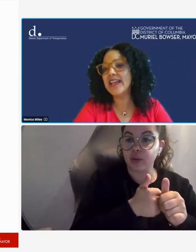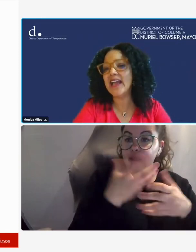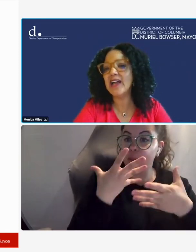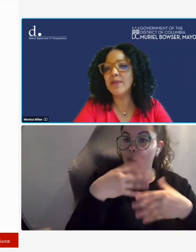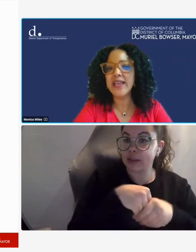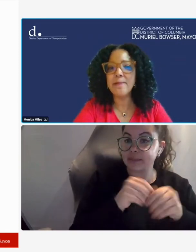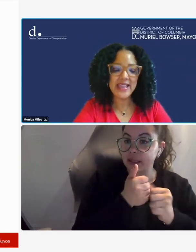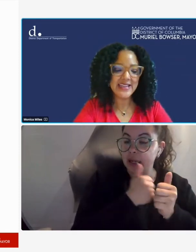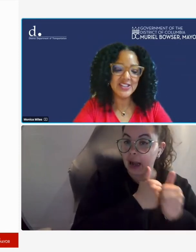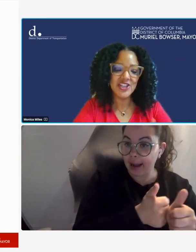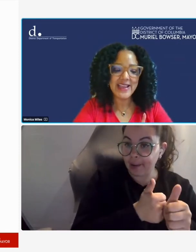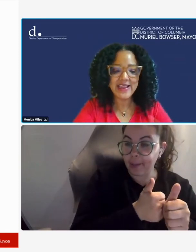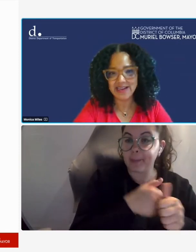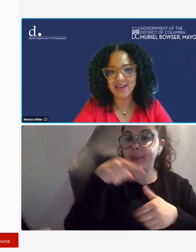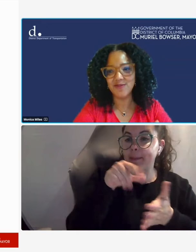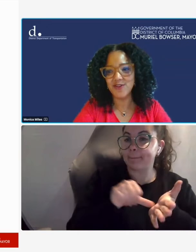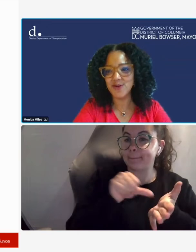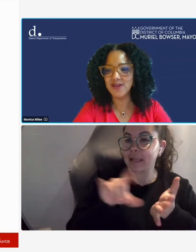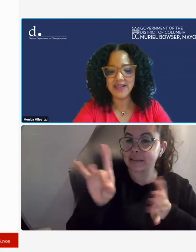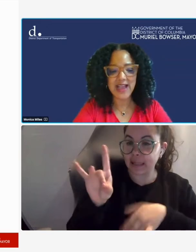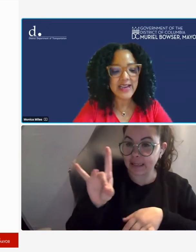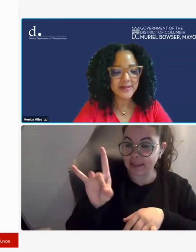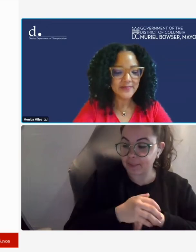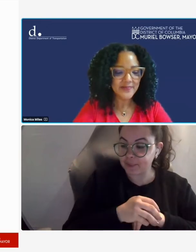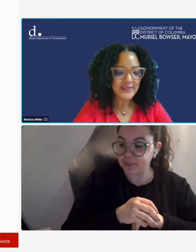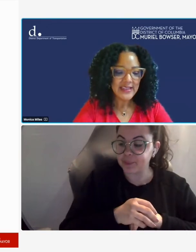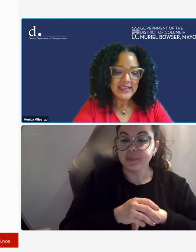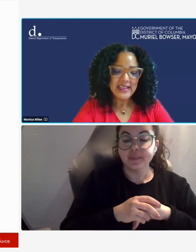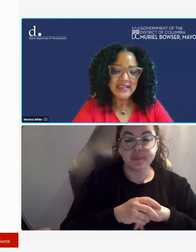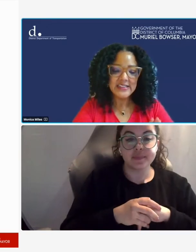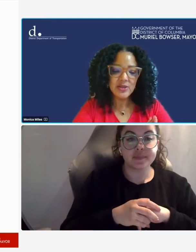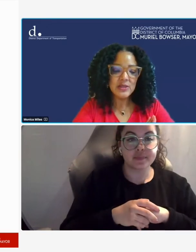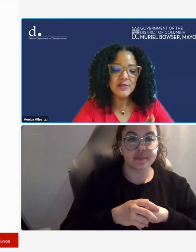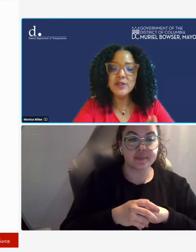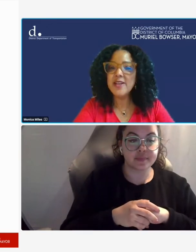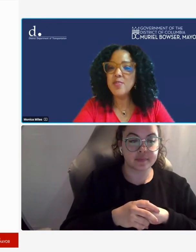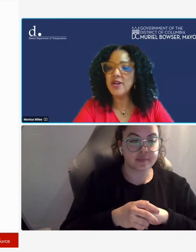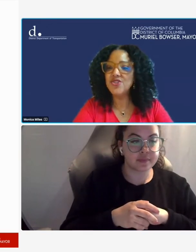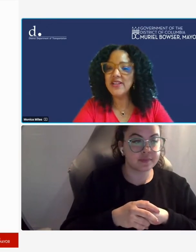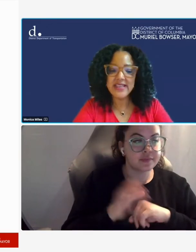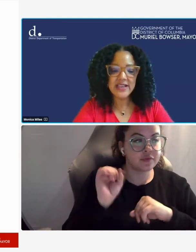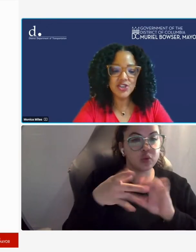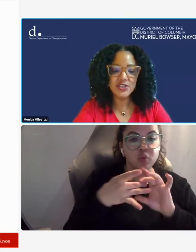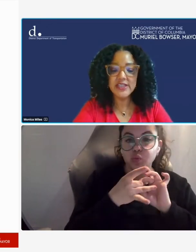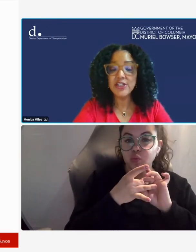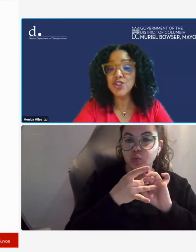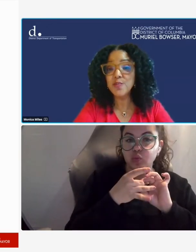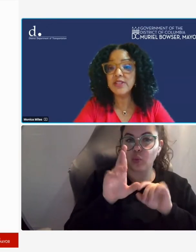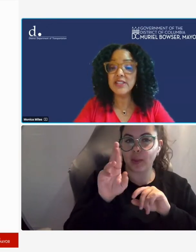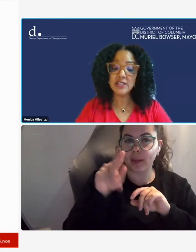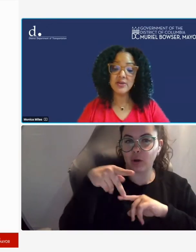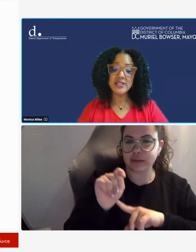i'm at page eight of your guide okay so related party transactions they should be disclosed in the